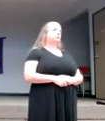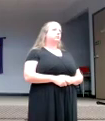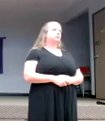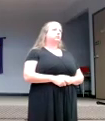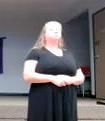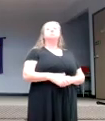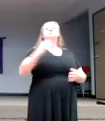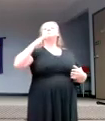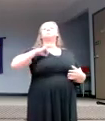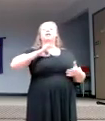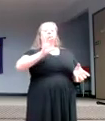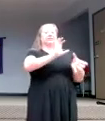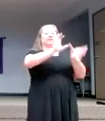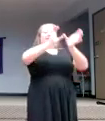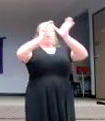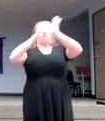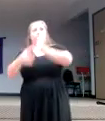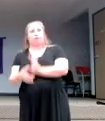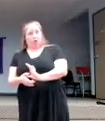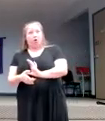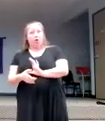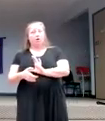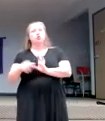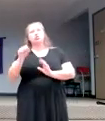So what are the benefits of converting from your septic system to the district's sewer